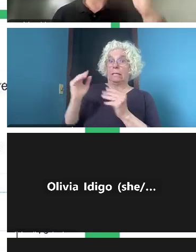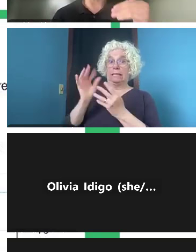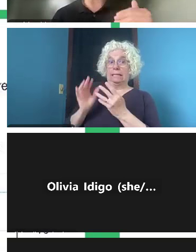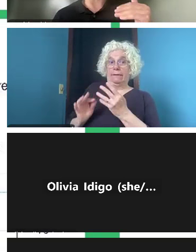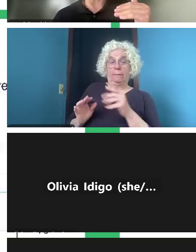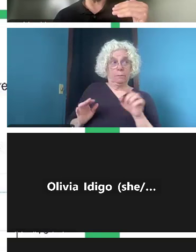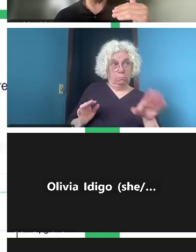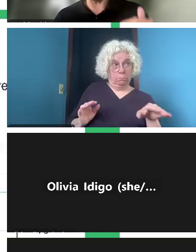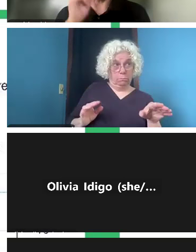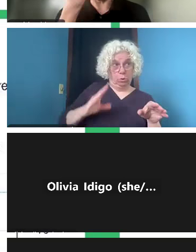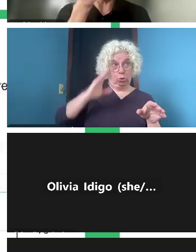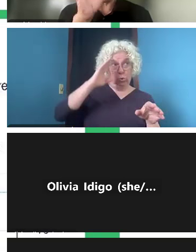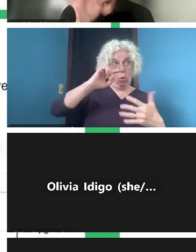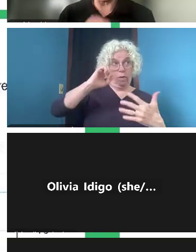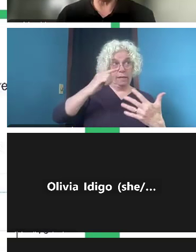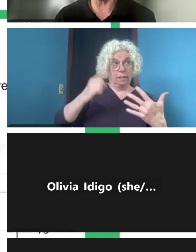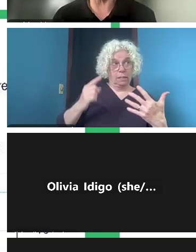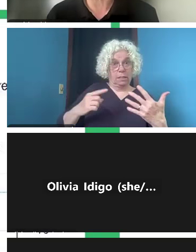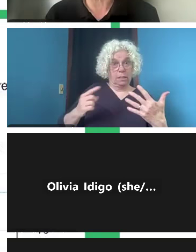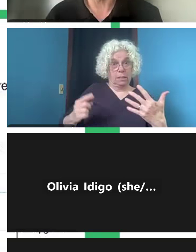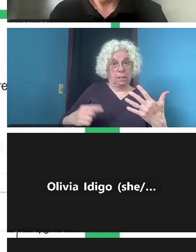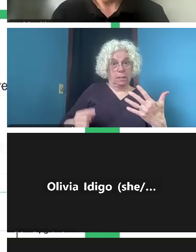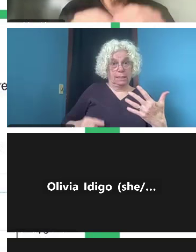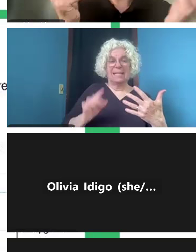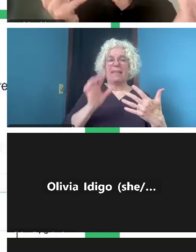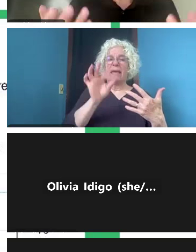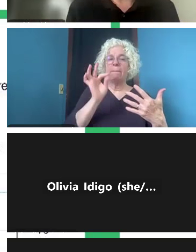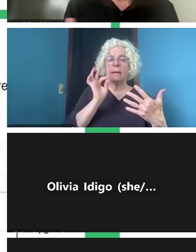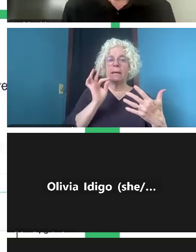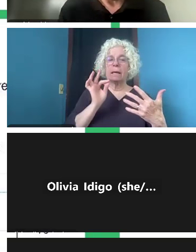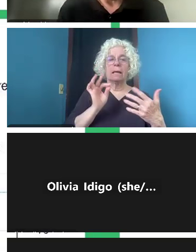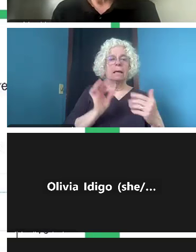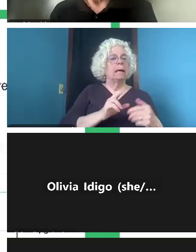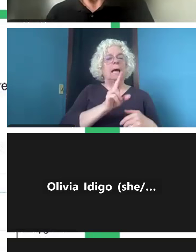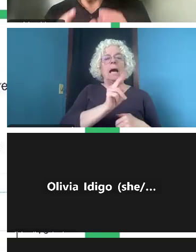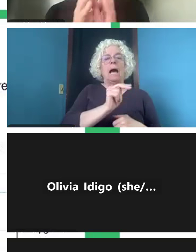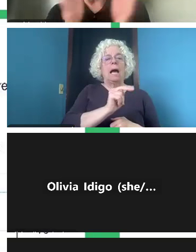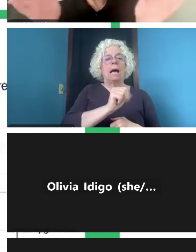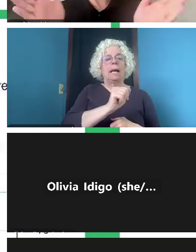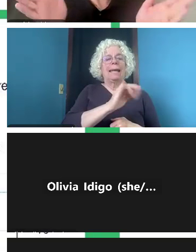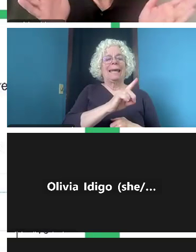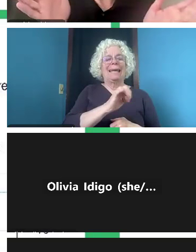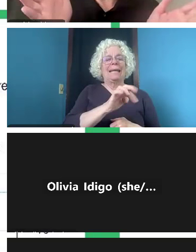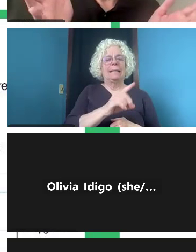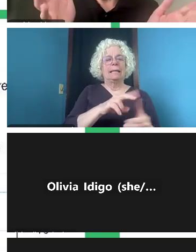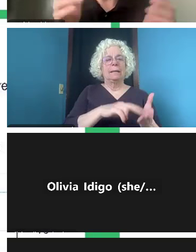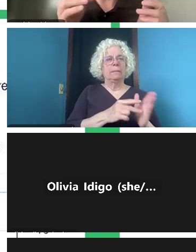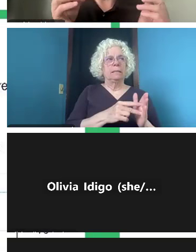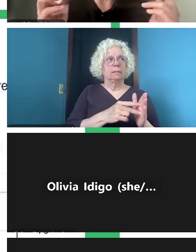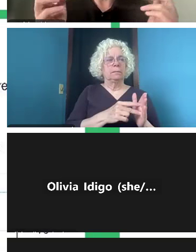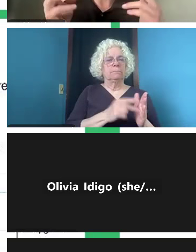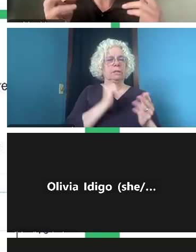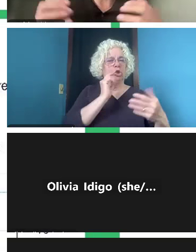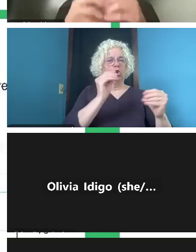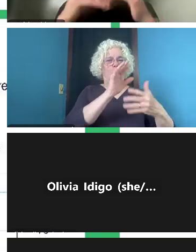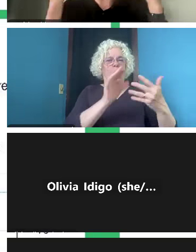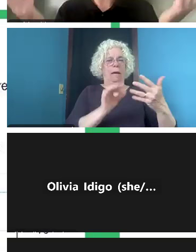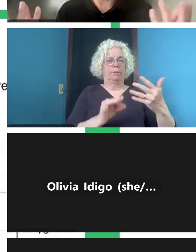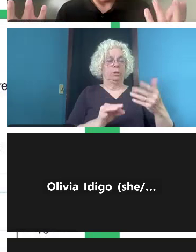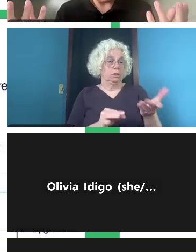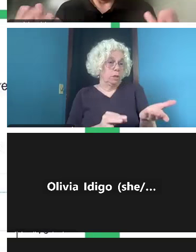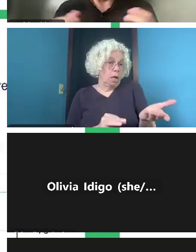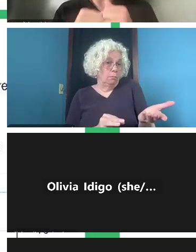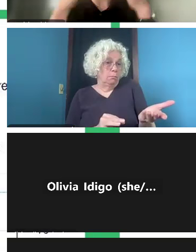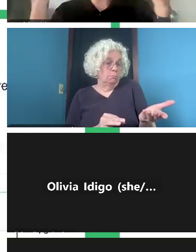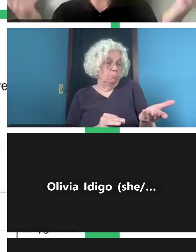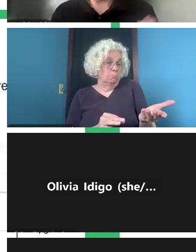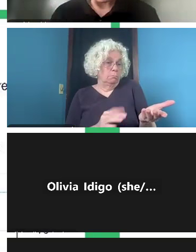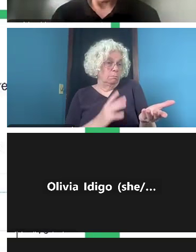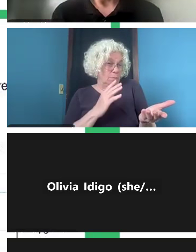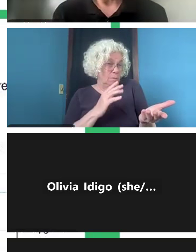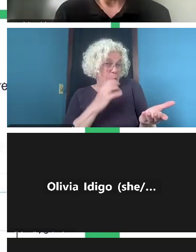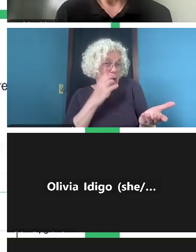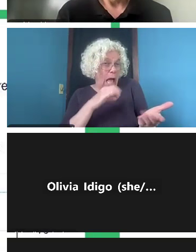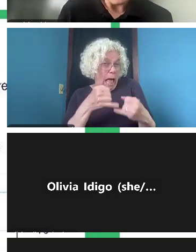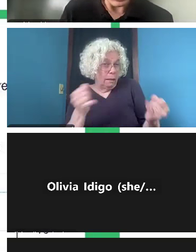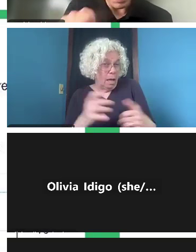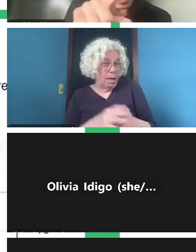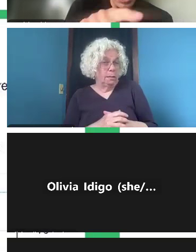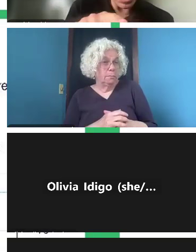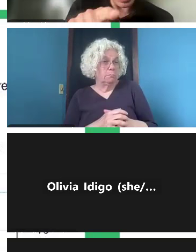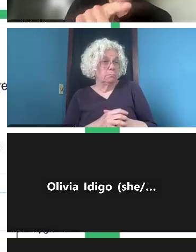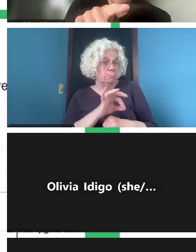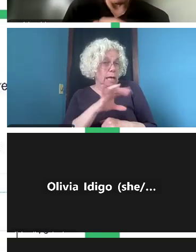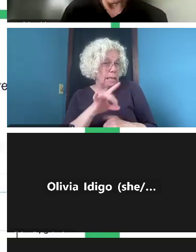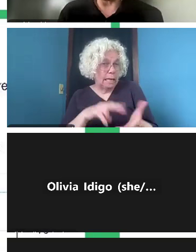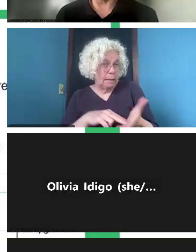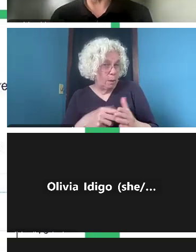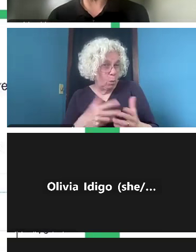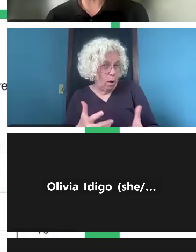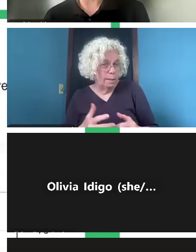Have you ever heard of any of right, and somebody can select it. When we say "unaided," that means I'm just going to leave an open box and say, "Can you name a hotline or describe 988?"